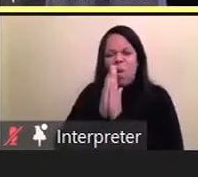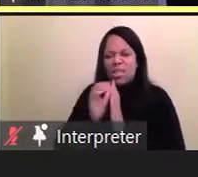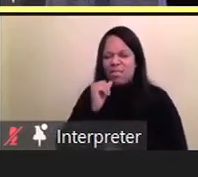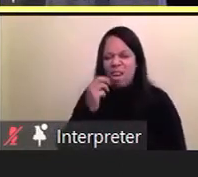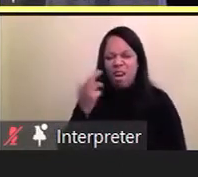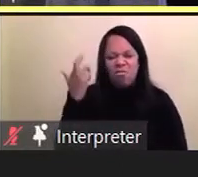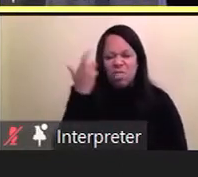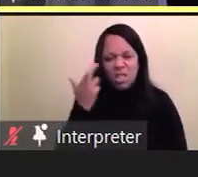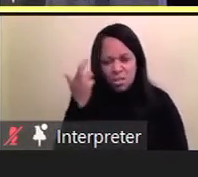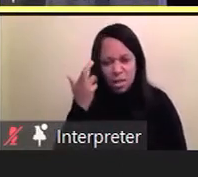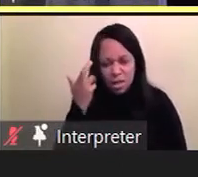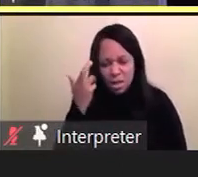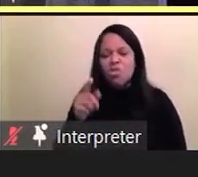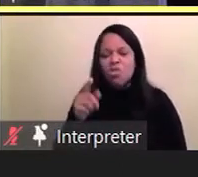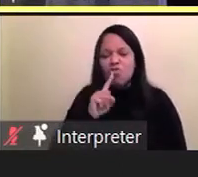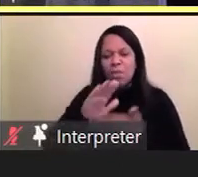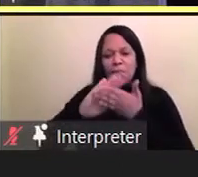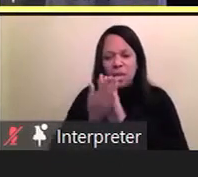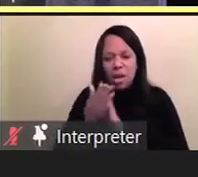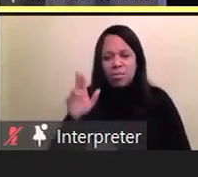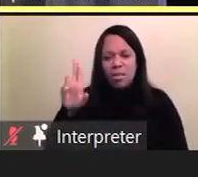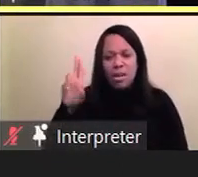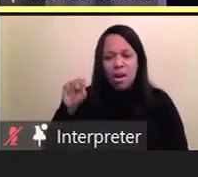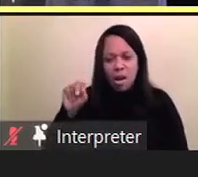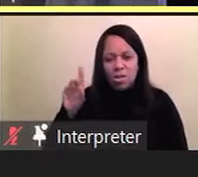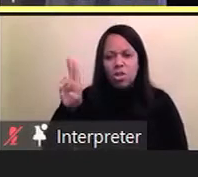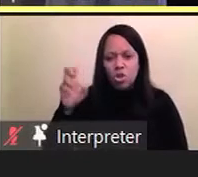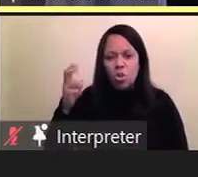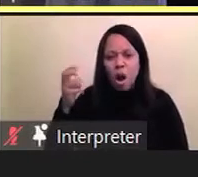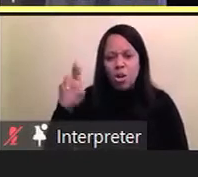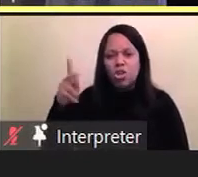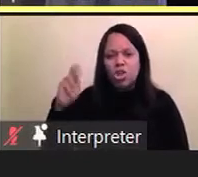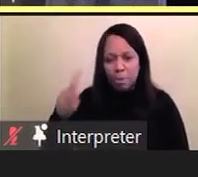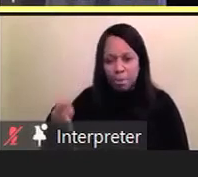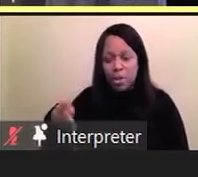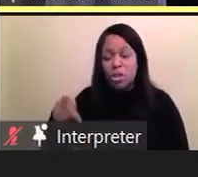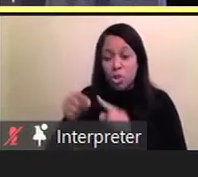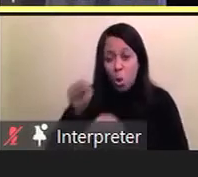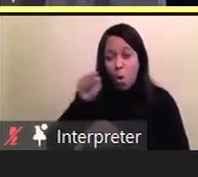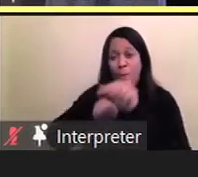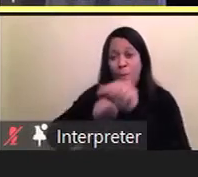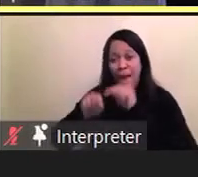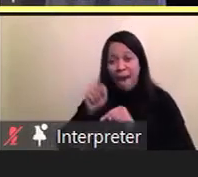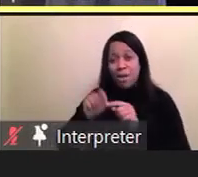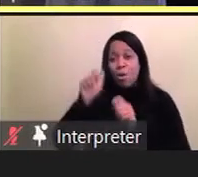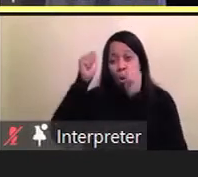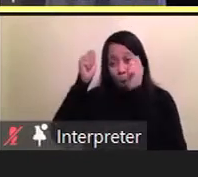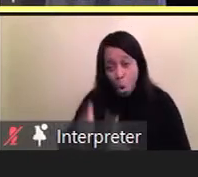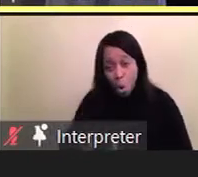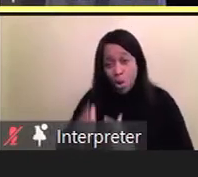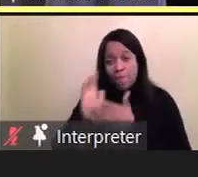to go back and have to do that for all of the video files and all of the audio files.